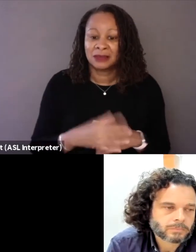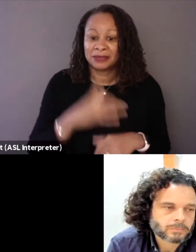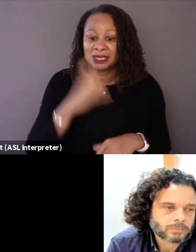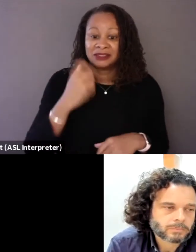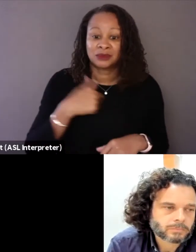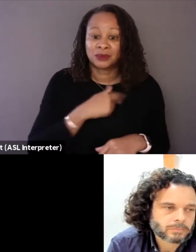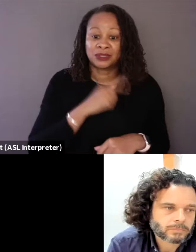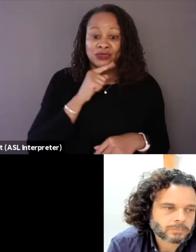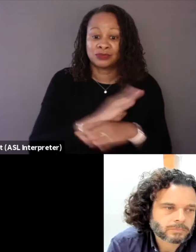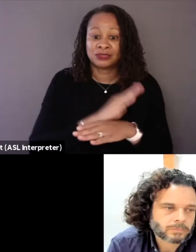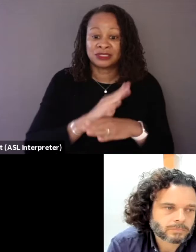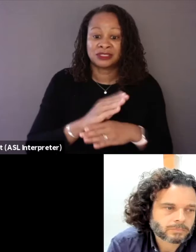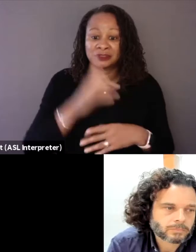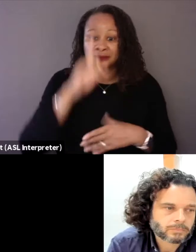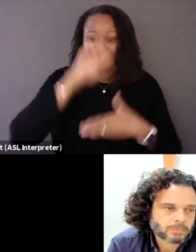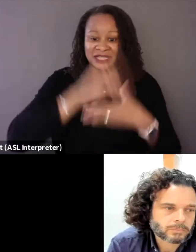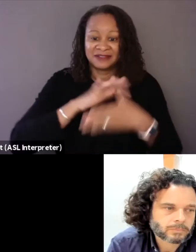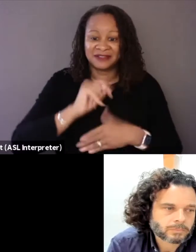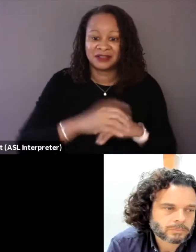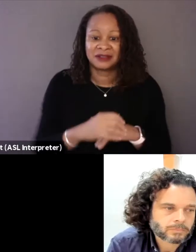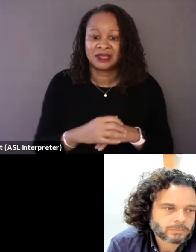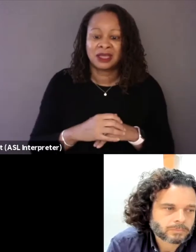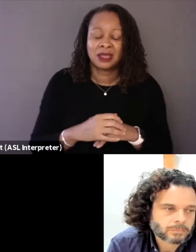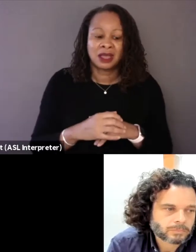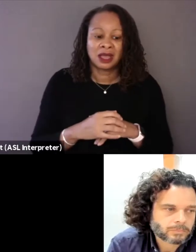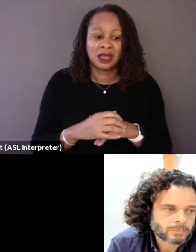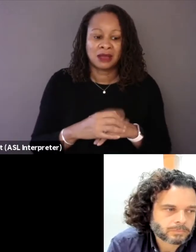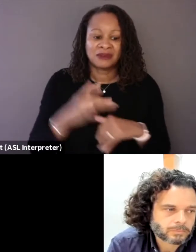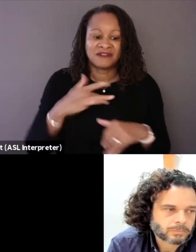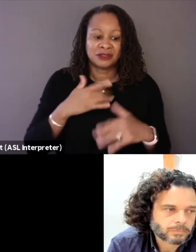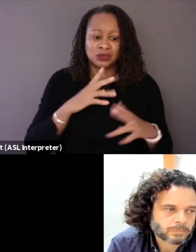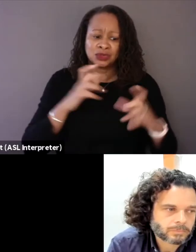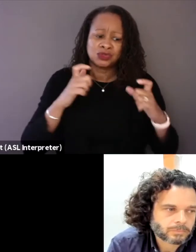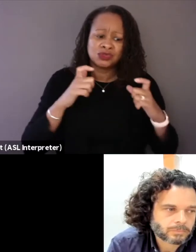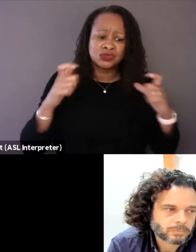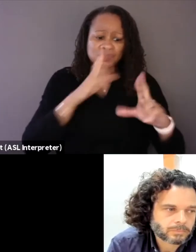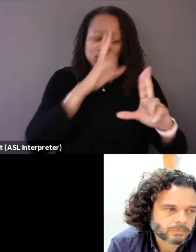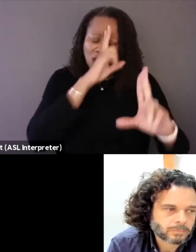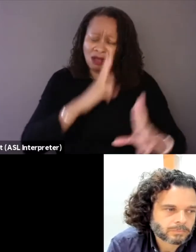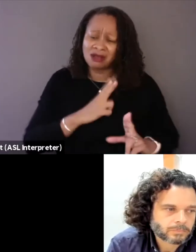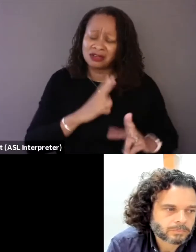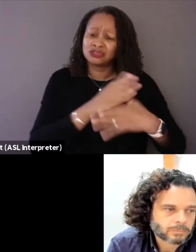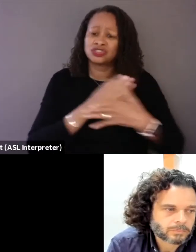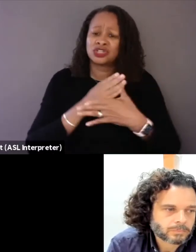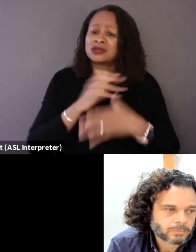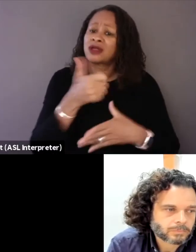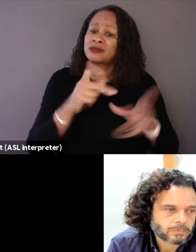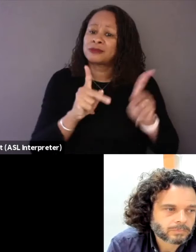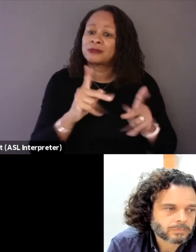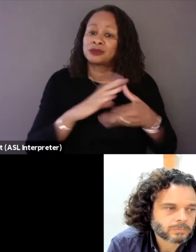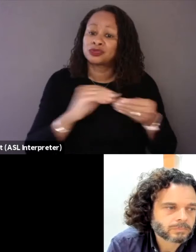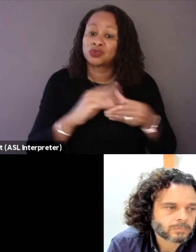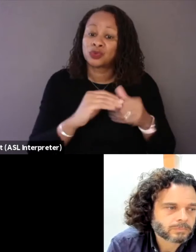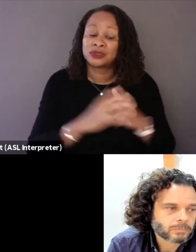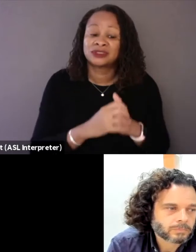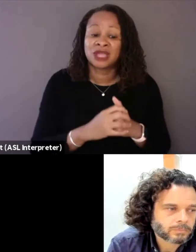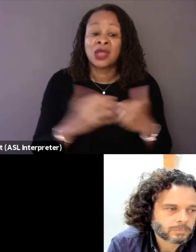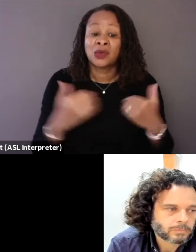we feel like it's a huge honor to tell people's stories. We put an enormous amount of effort into making sure that we capture who they are,